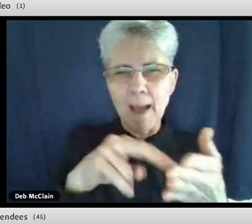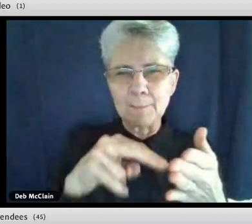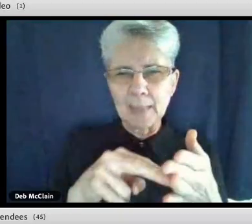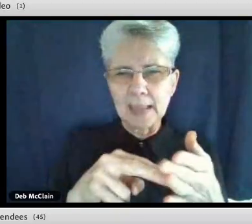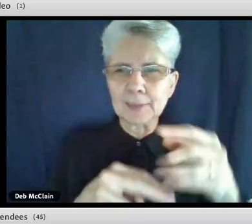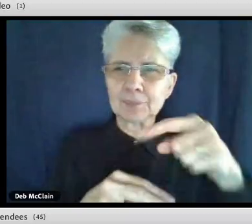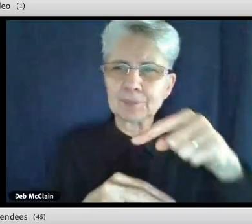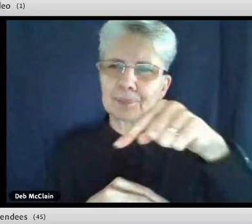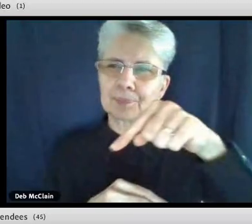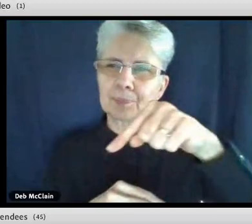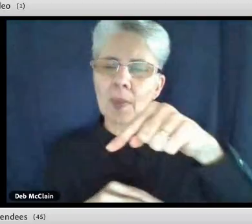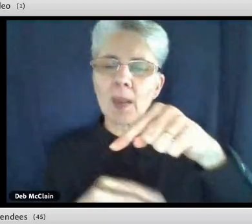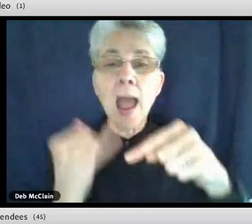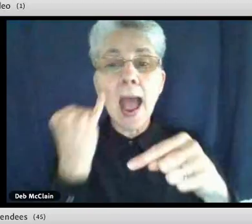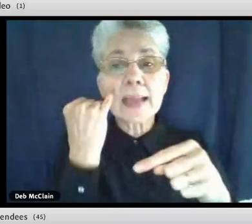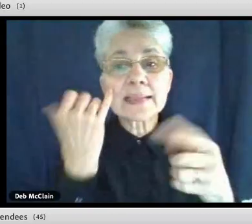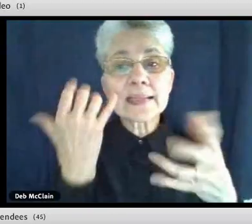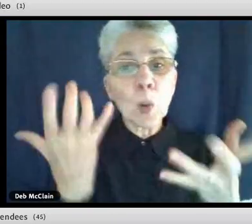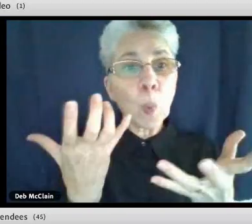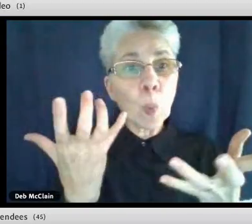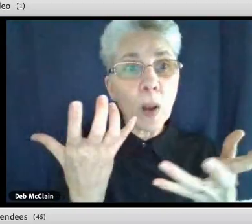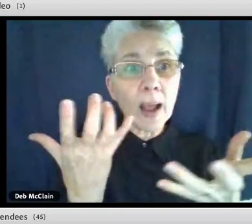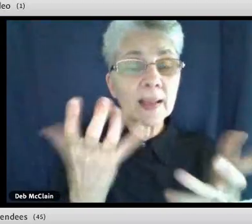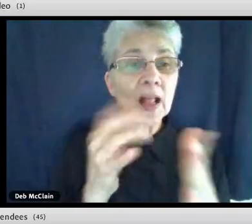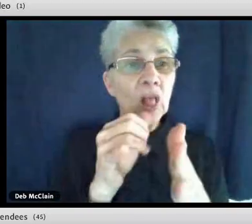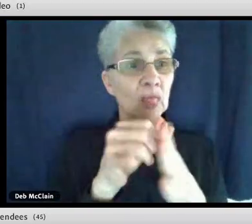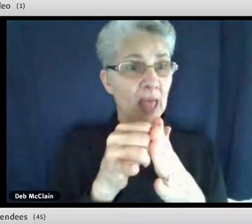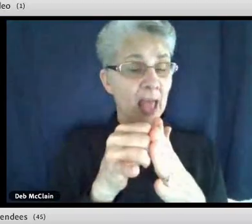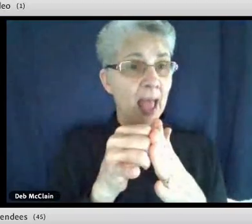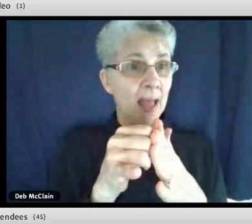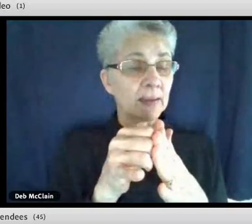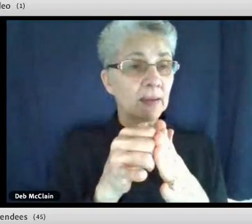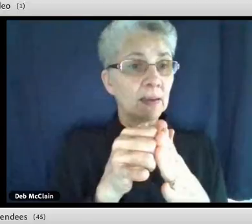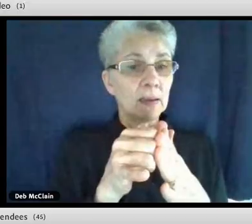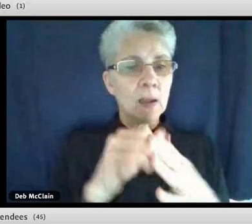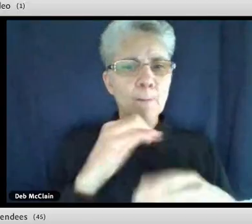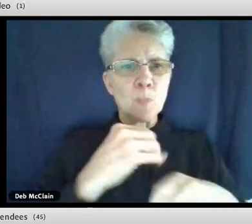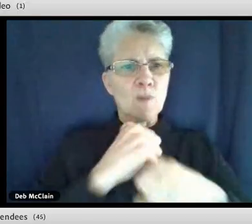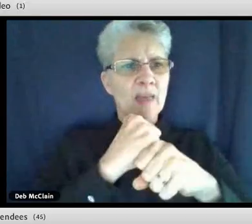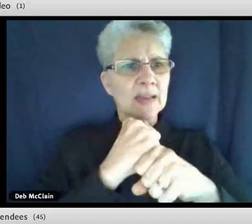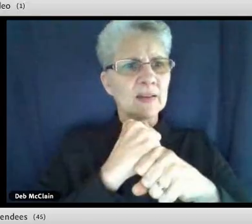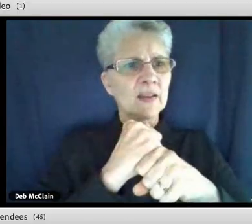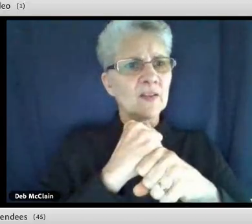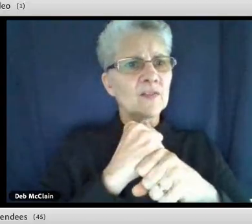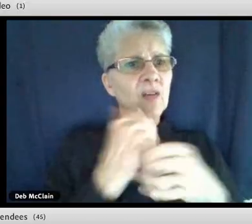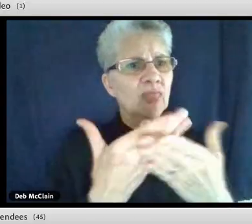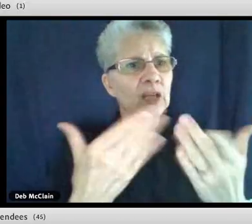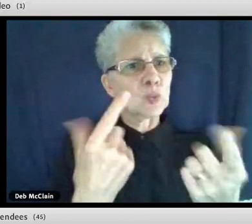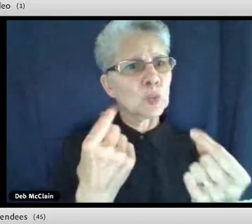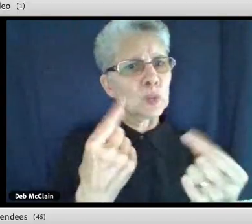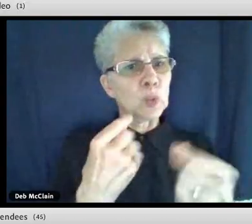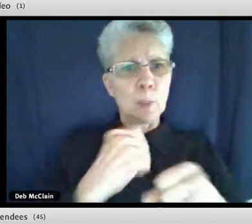The idea is that with preventative measures, protective measures like staying home,